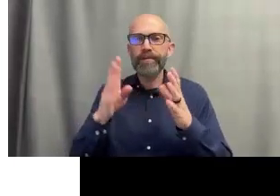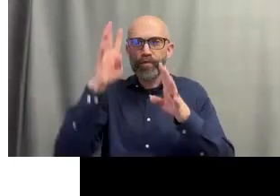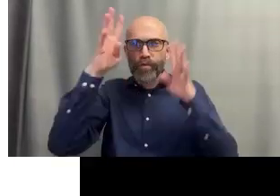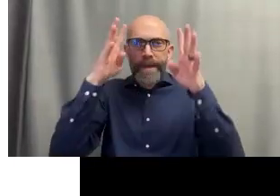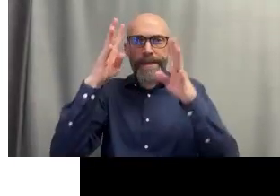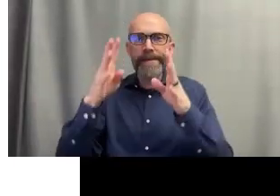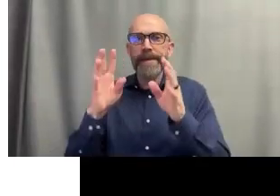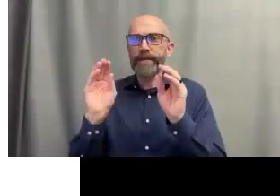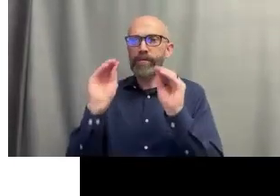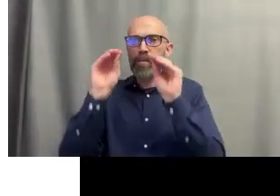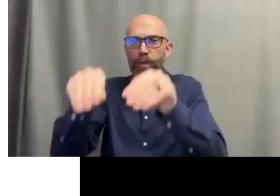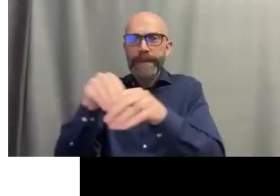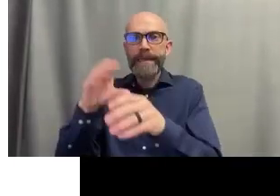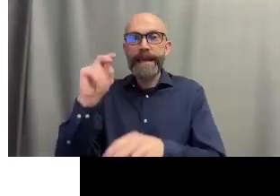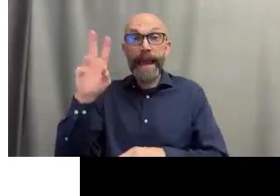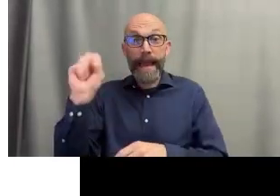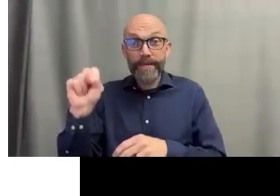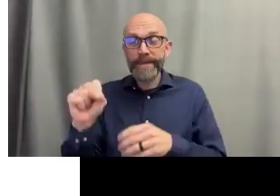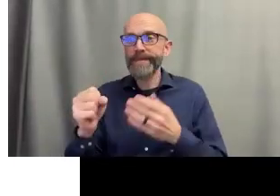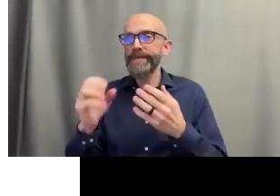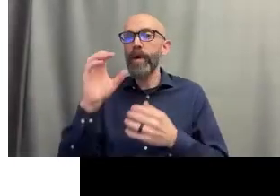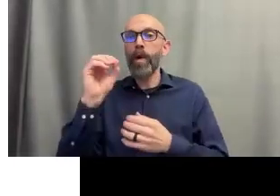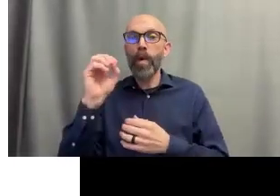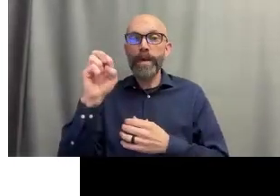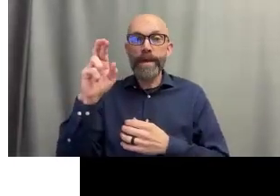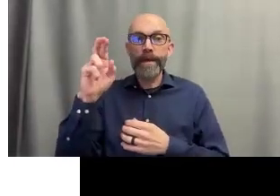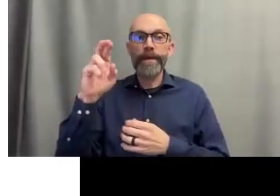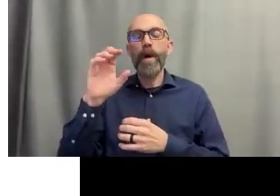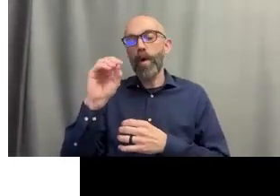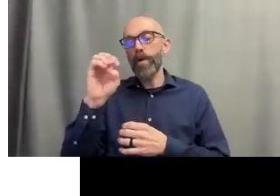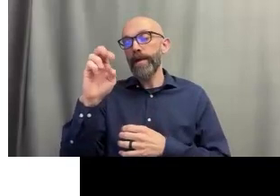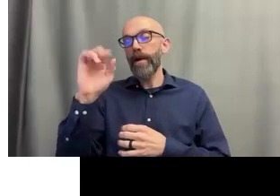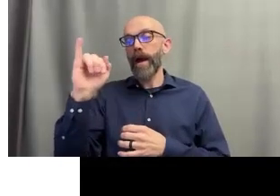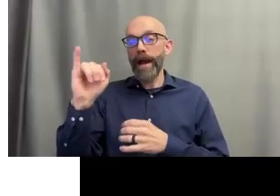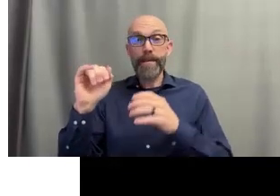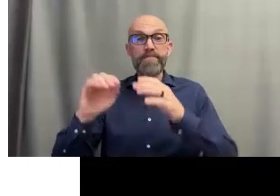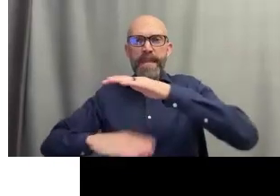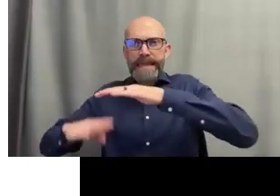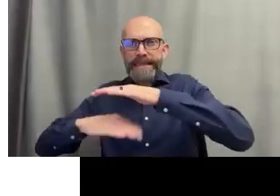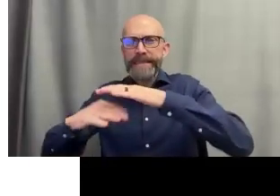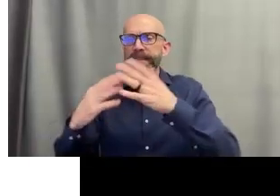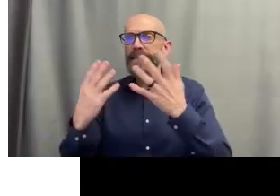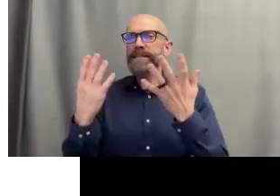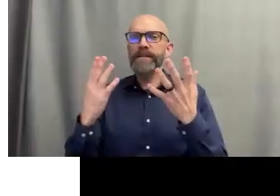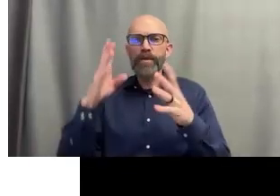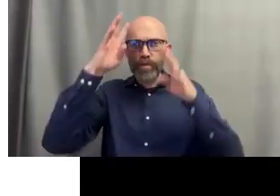OER basics, learning the terminology or learning more about the Creative Commons or. I'm sorry.